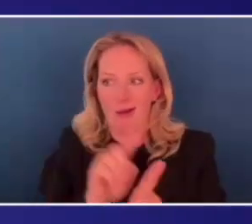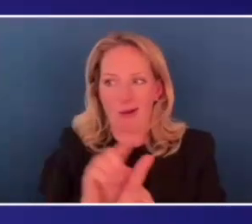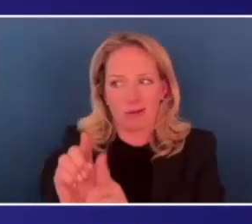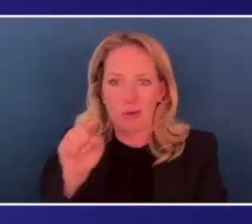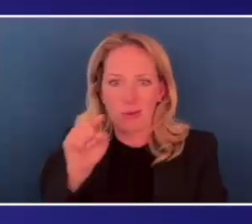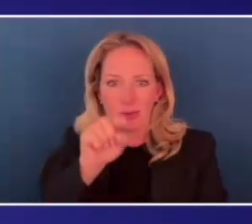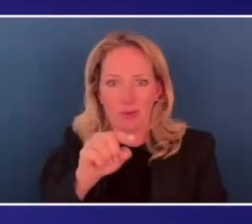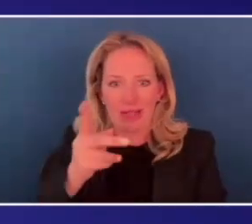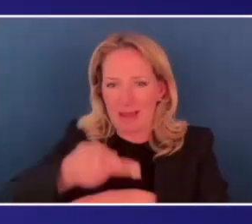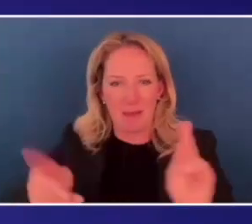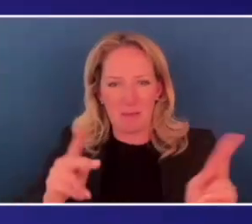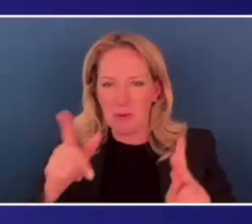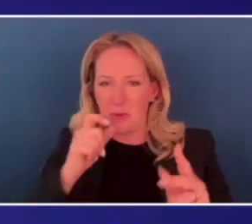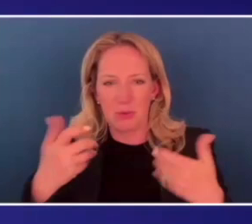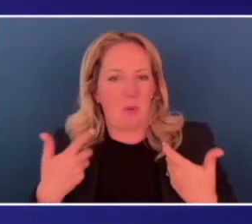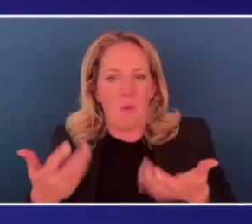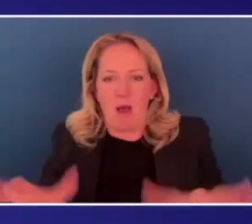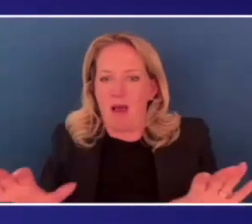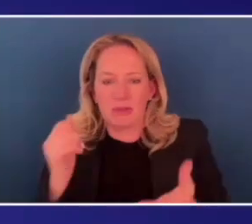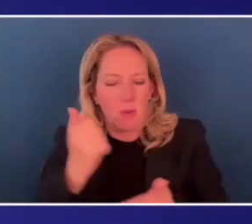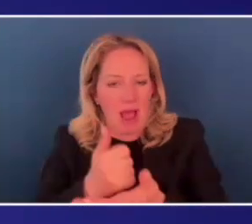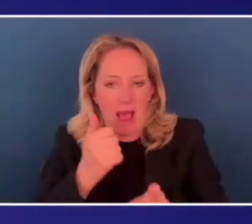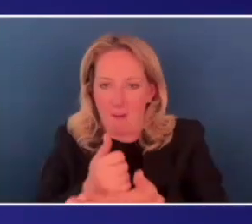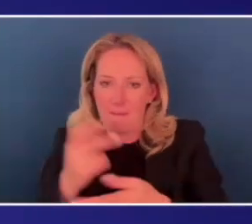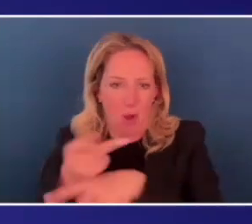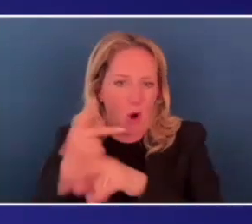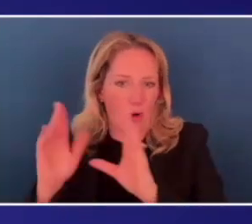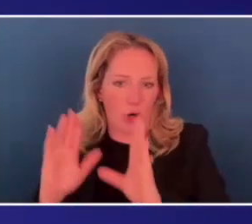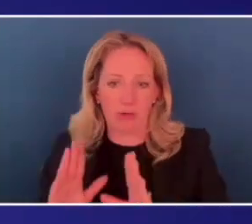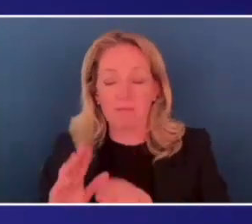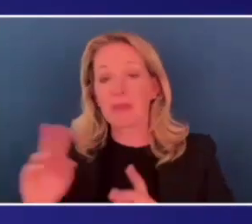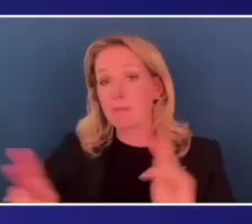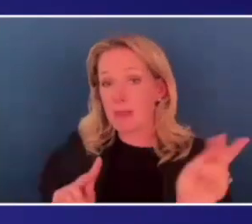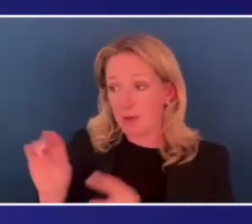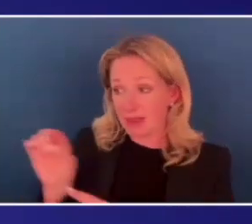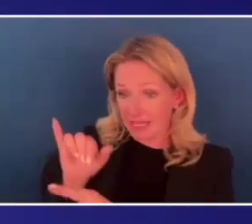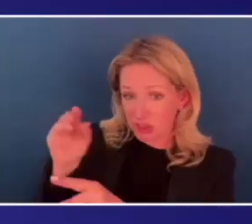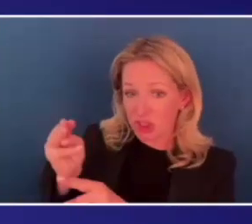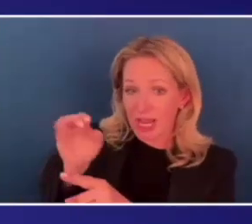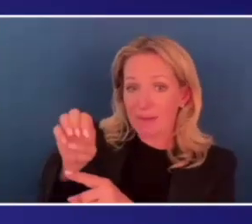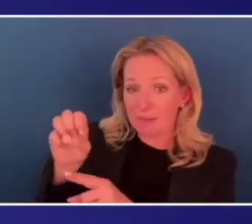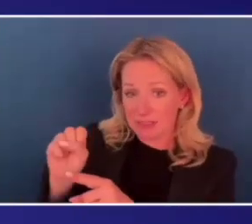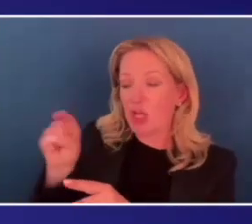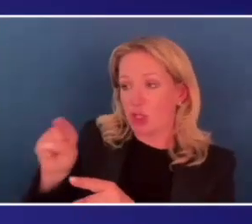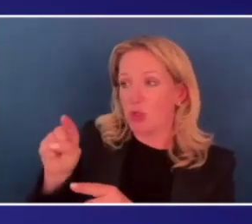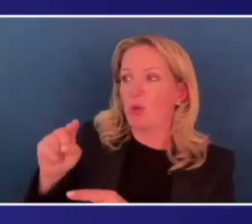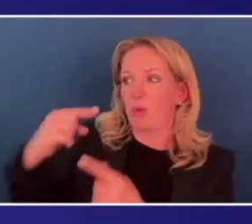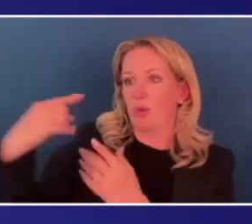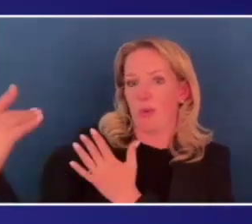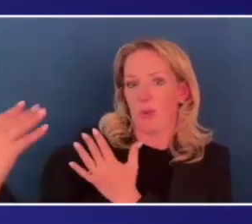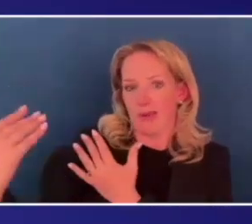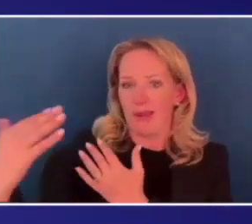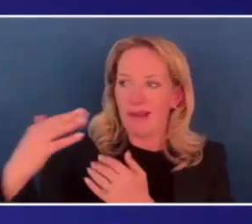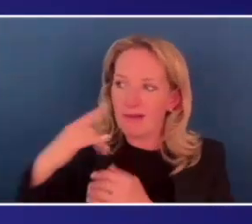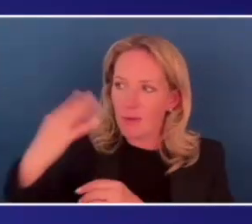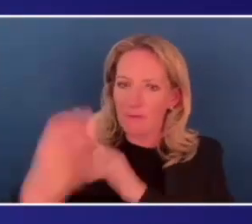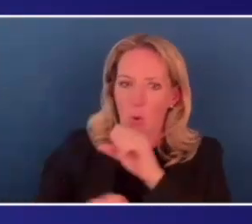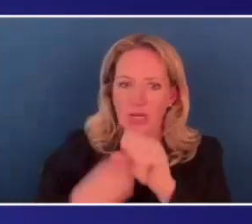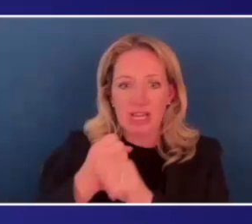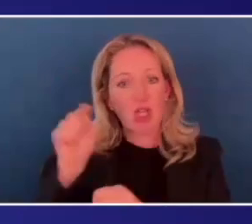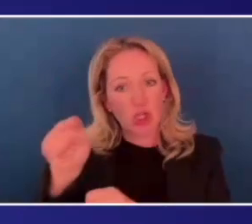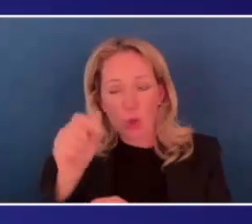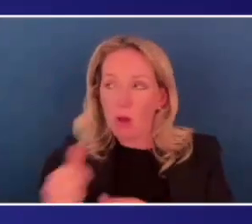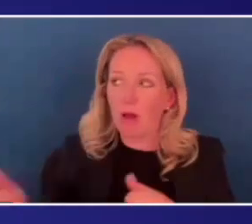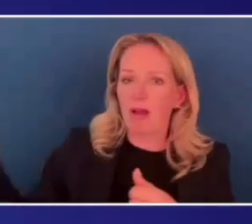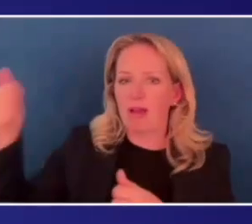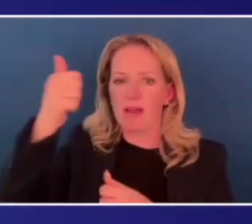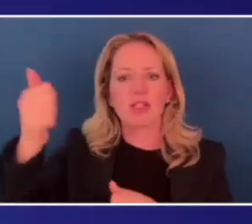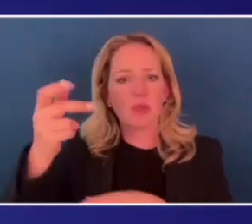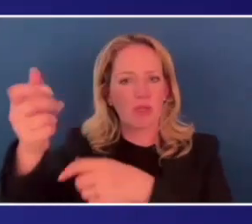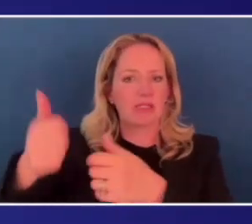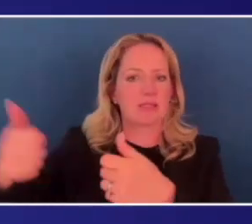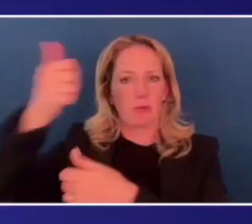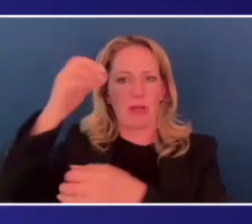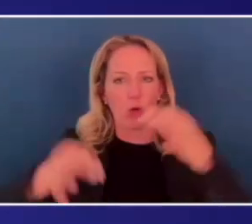And you all, people like James on the outside who are on the outside the last 4 years. You brought it all the way to the Supreme Court over the contract for Mohila to harm borrowers and all of a sudden now you just slash contracts every single day as if there's nothing to do with contracts.